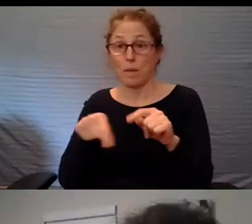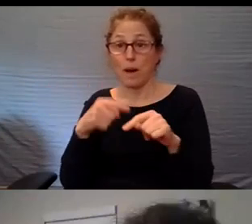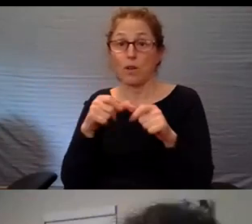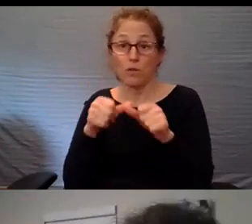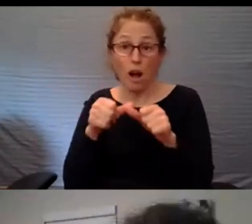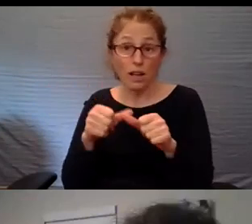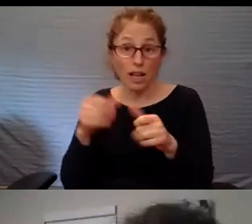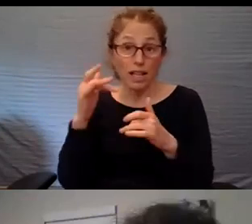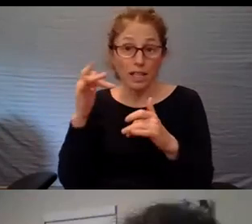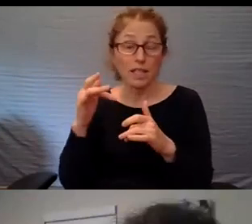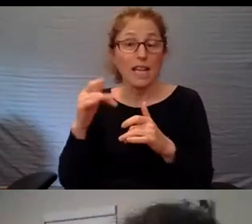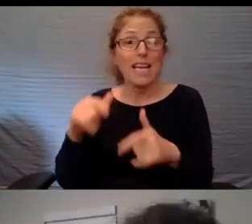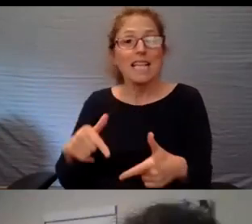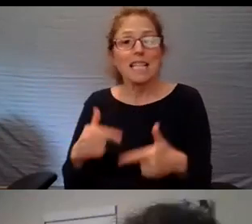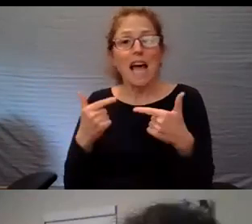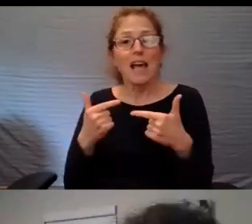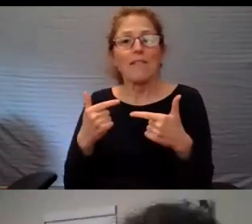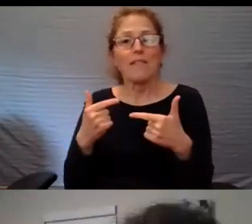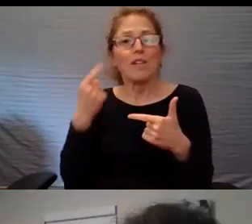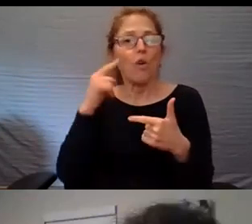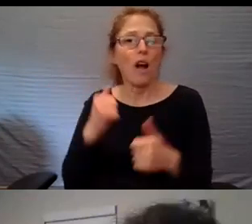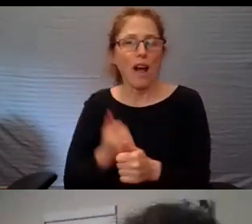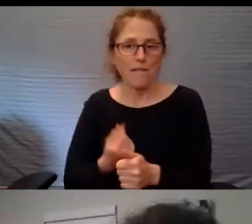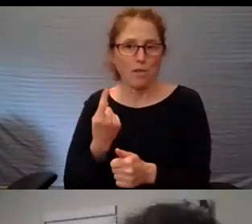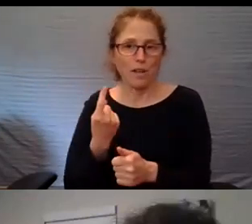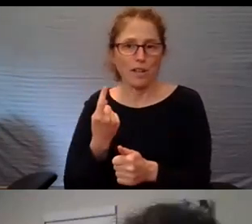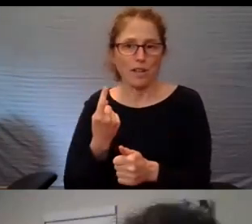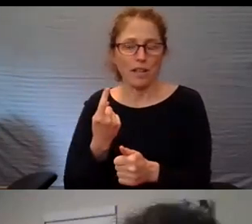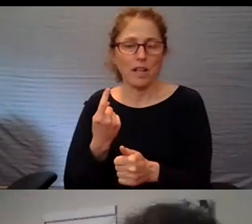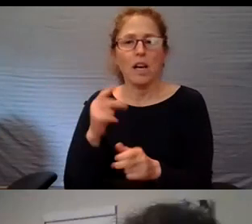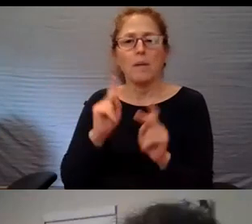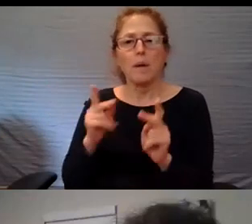life comes for everybody, and I think people like to think that the decisions that they